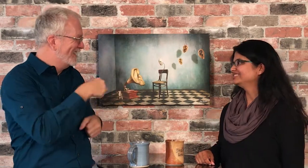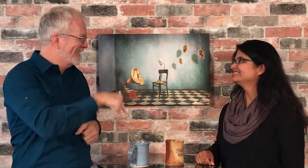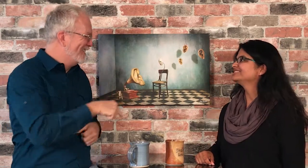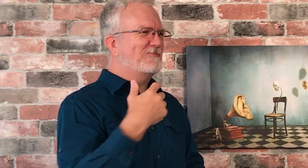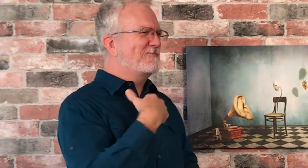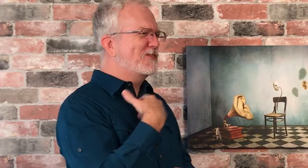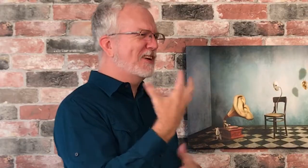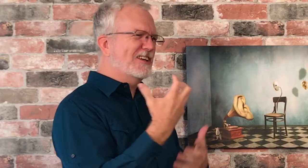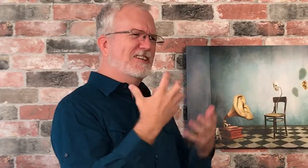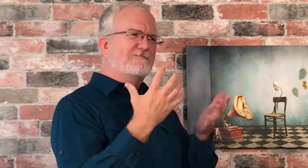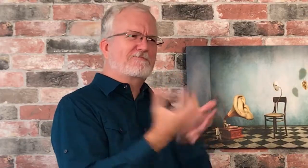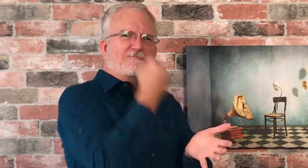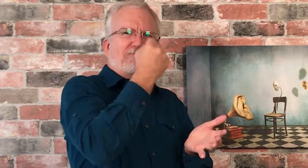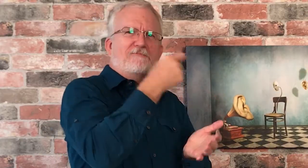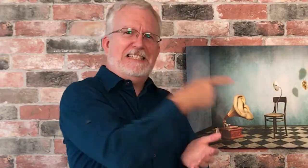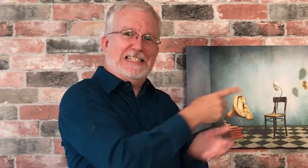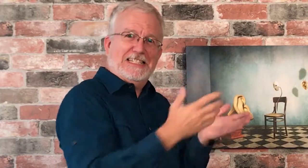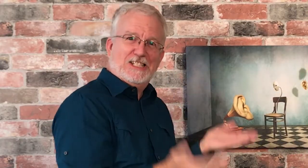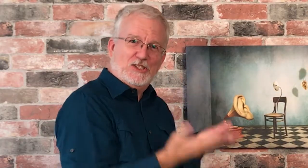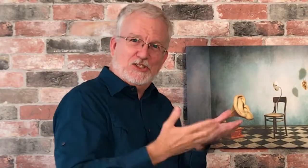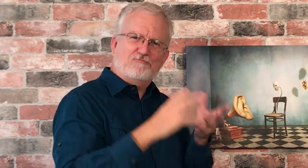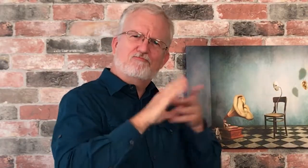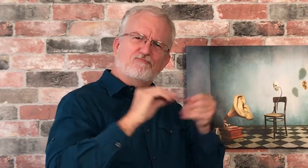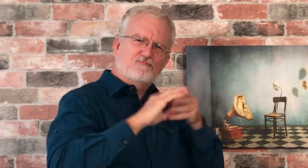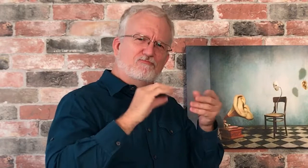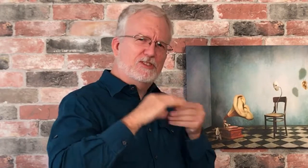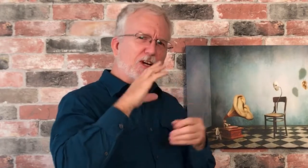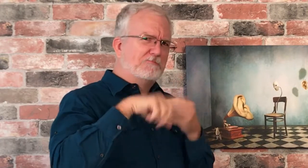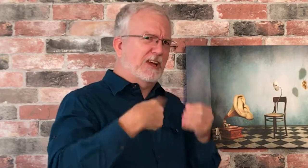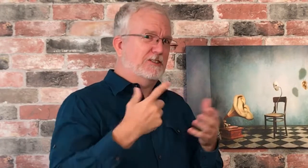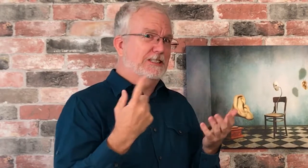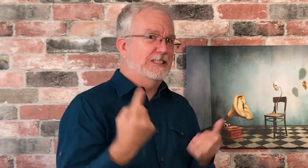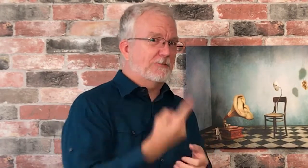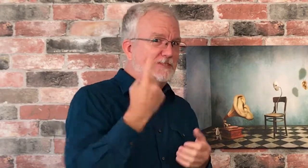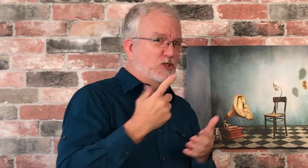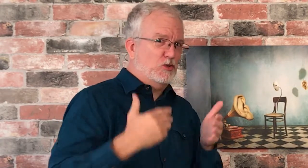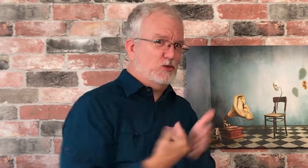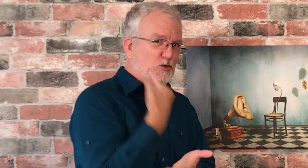I want to take the opportunity of Fatima being here to talk about something new.